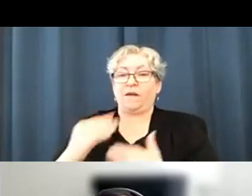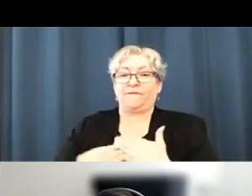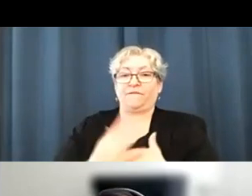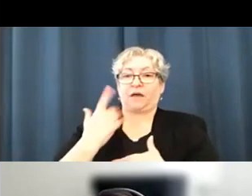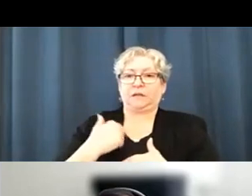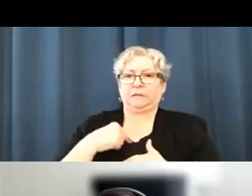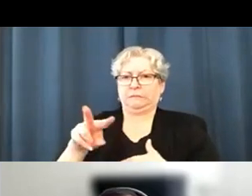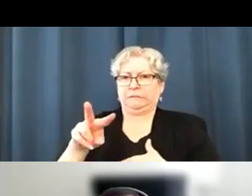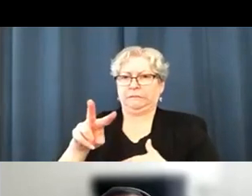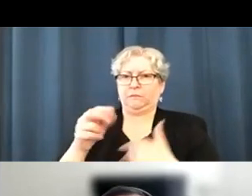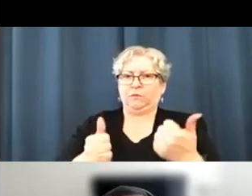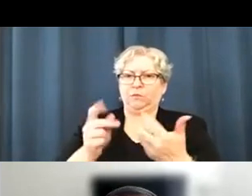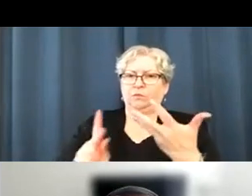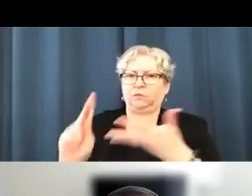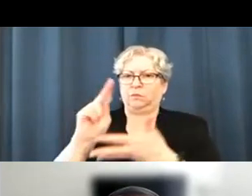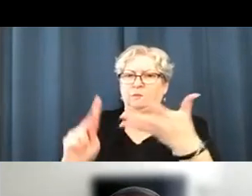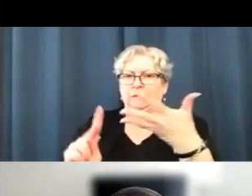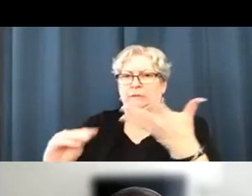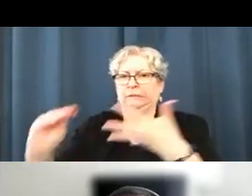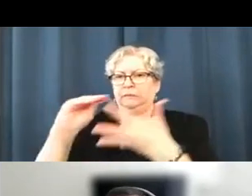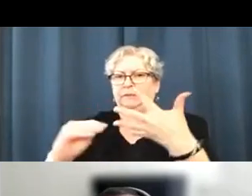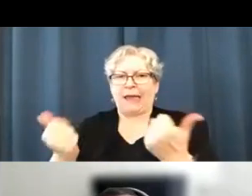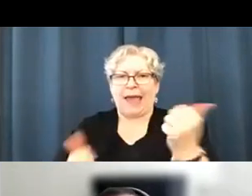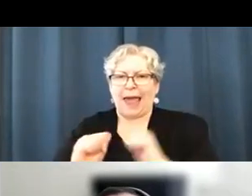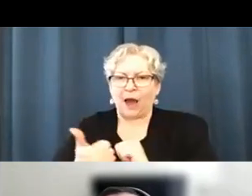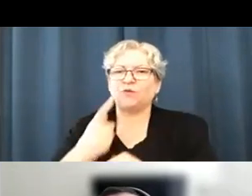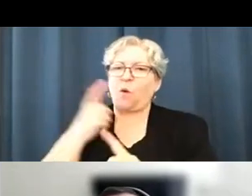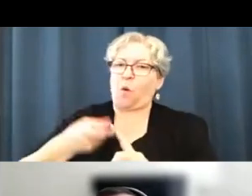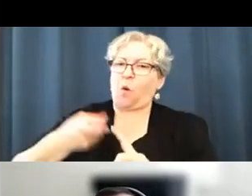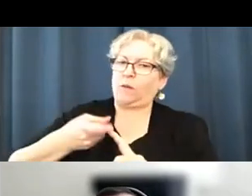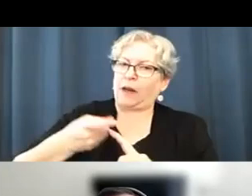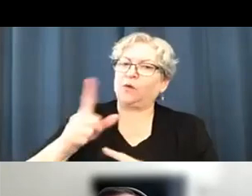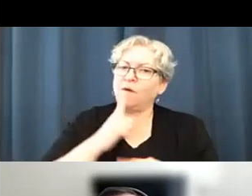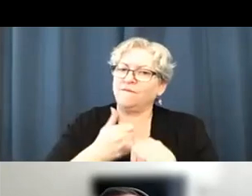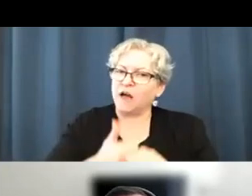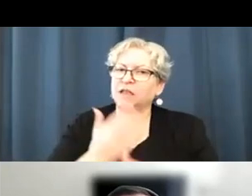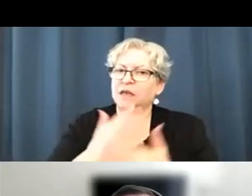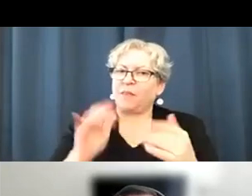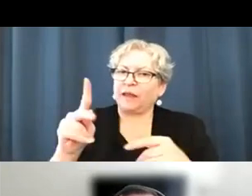that you prioritize things. So, again, automated testing is something that you can follow some of those links, try out some of those tools,